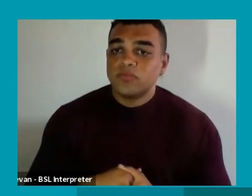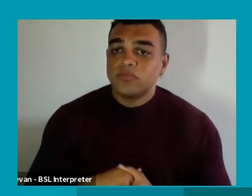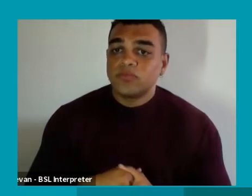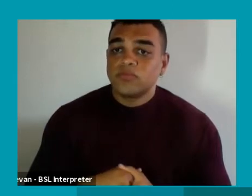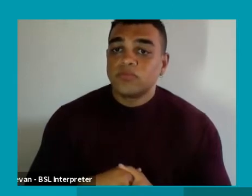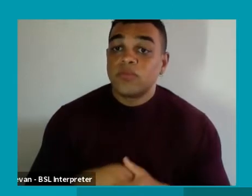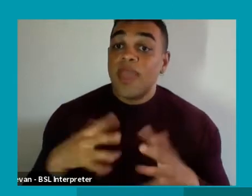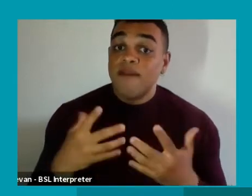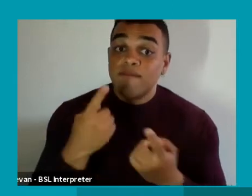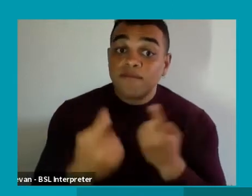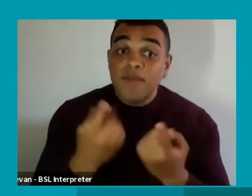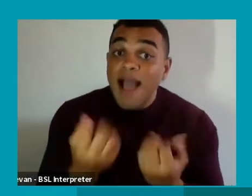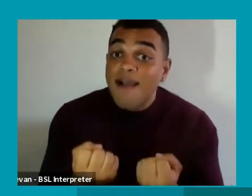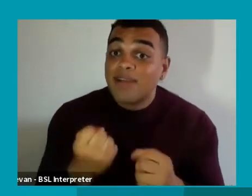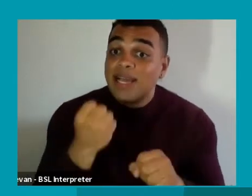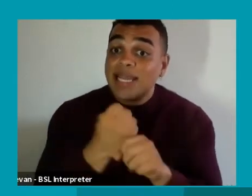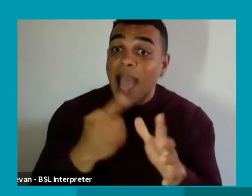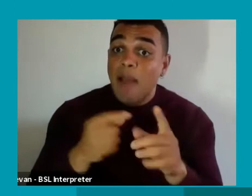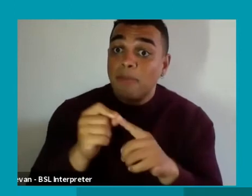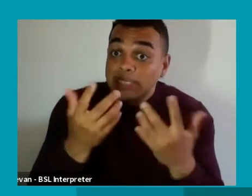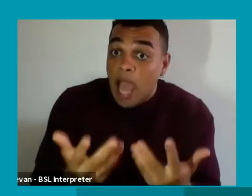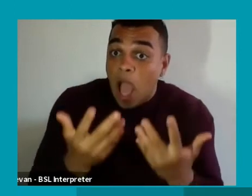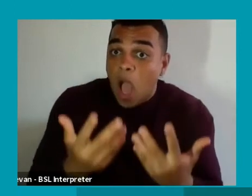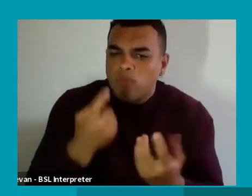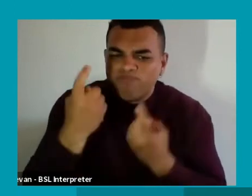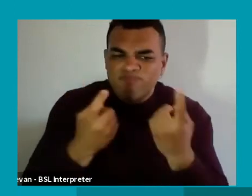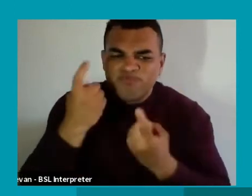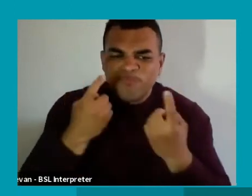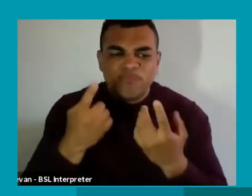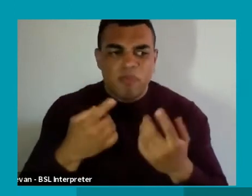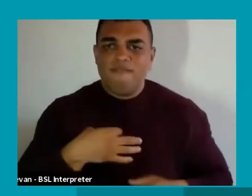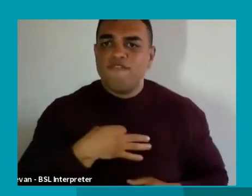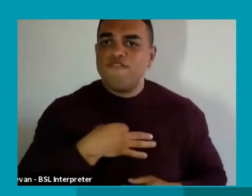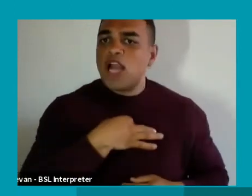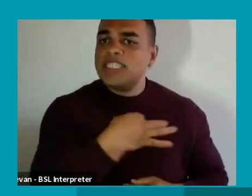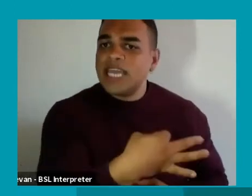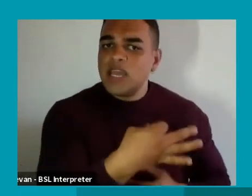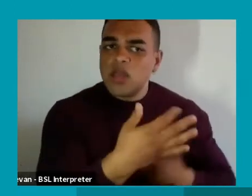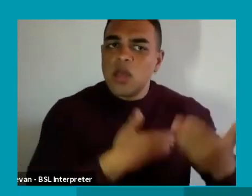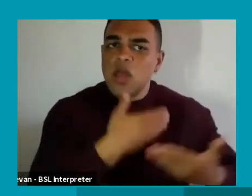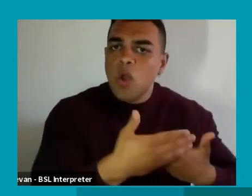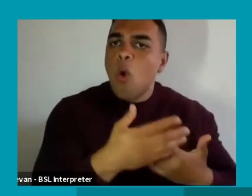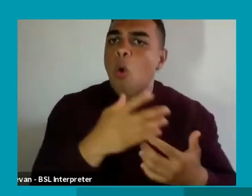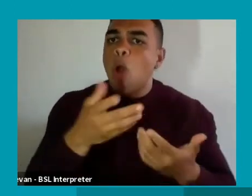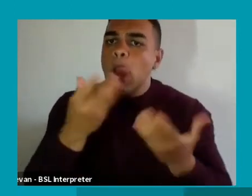Think about doing volunteering. Take a course. Do some freelancing.